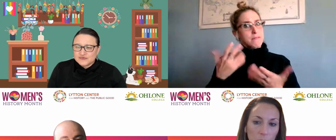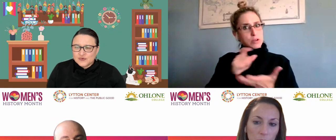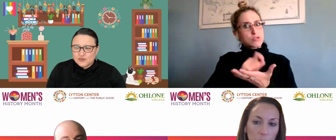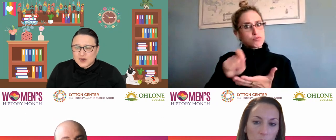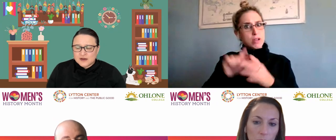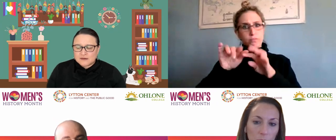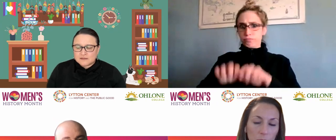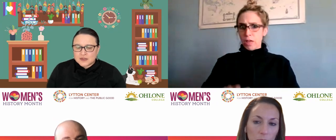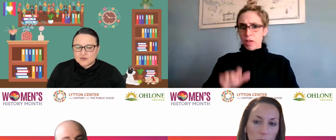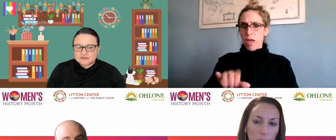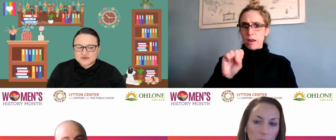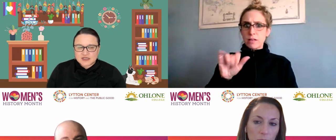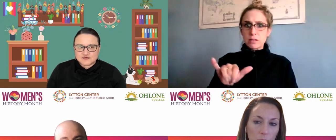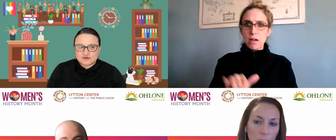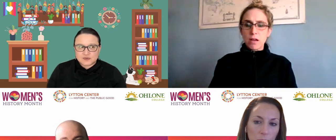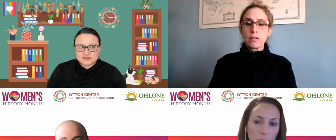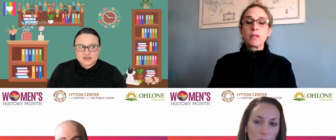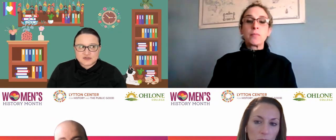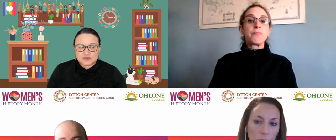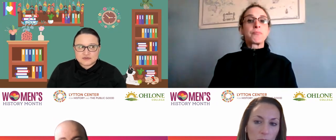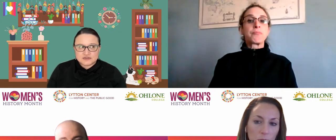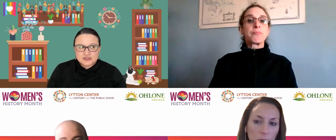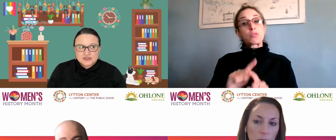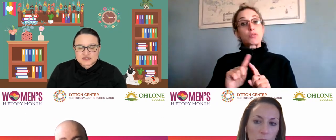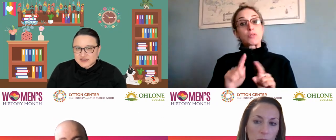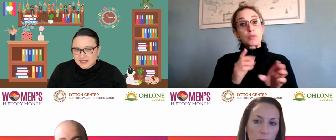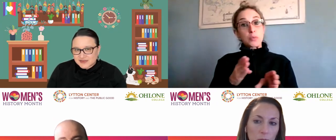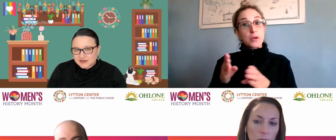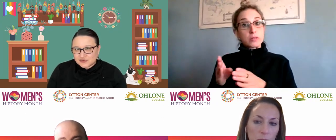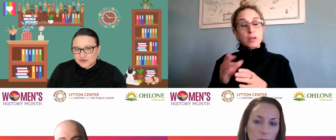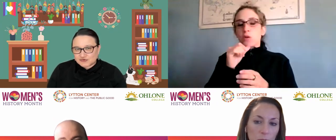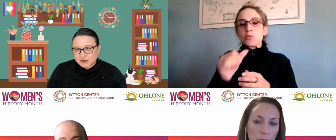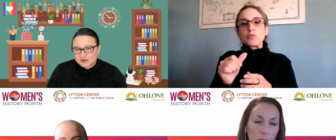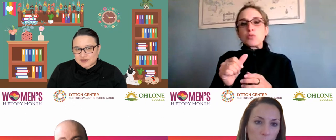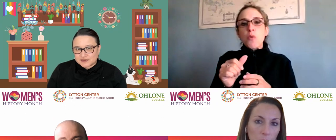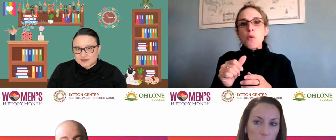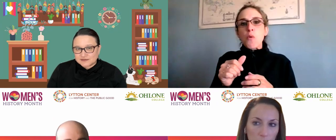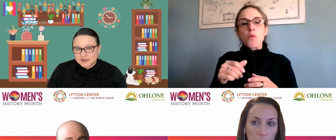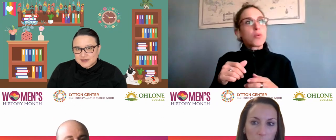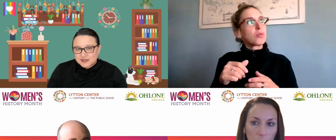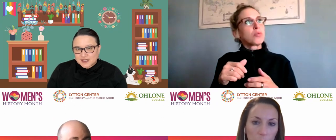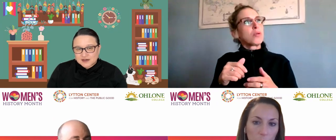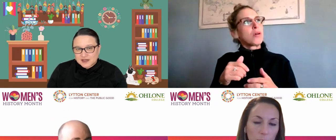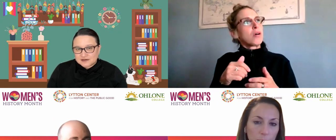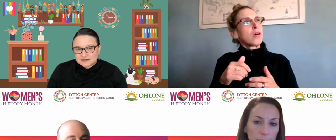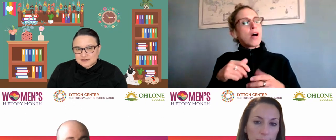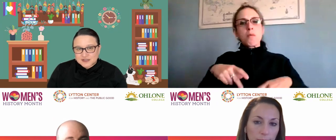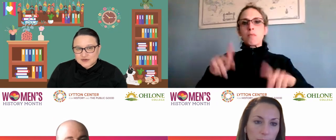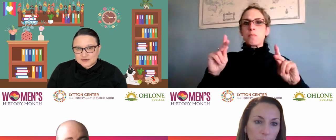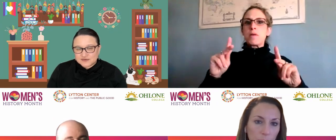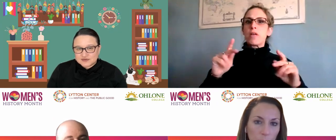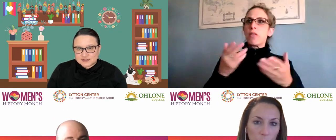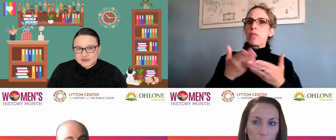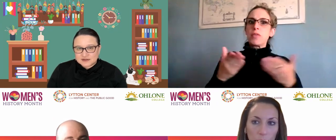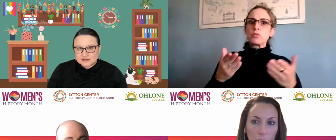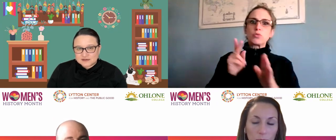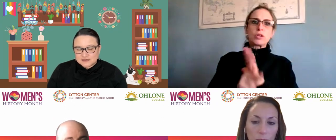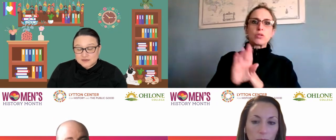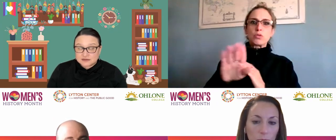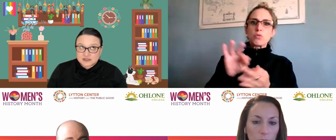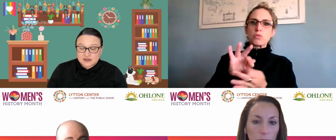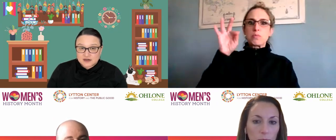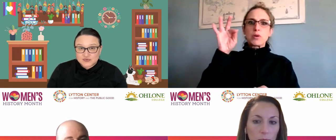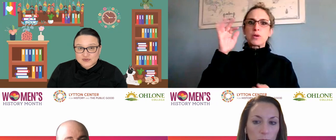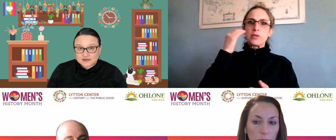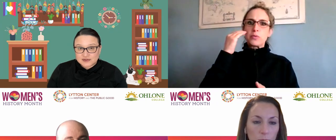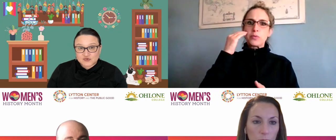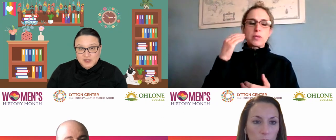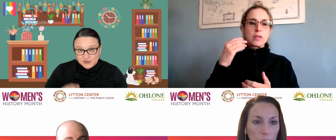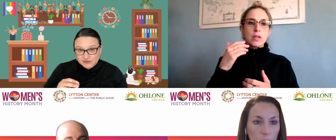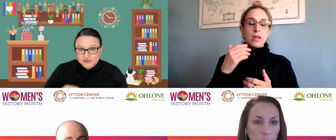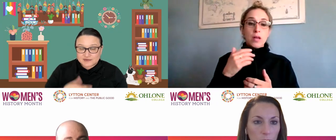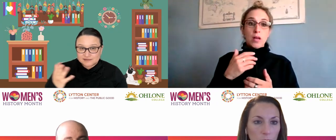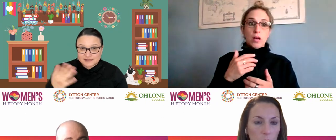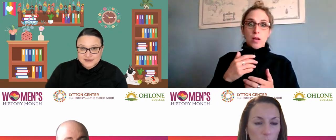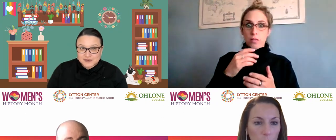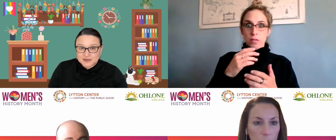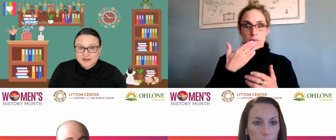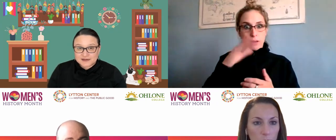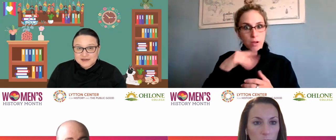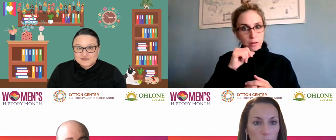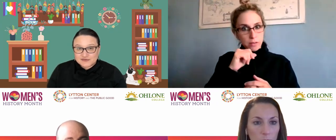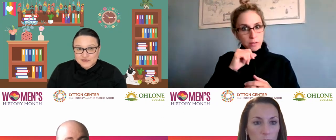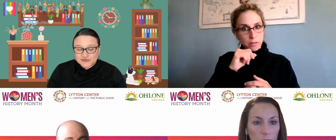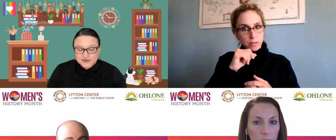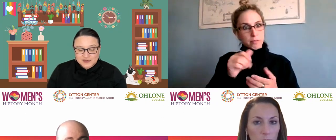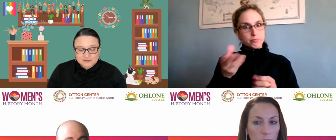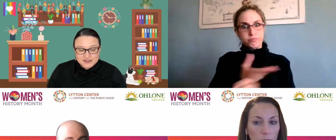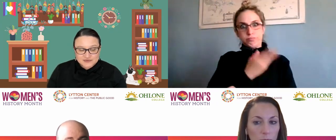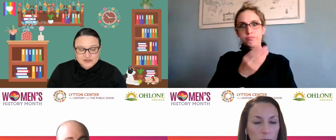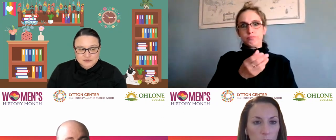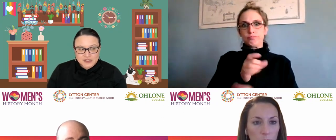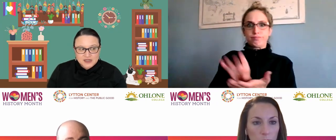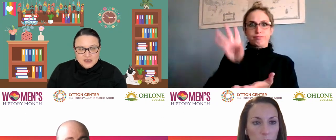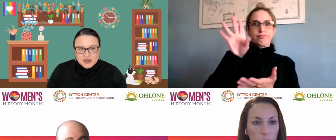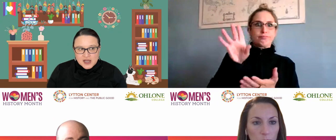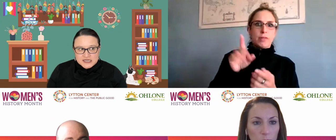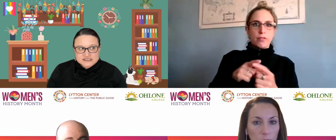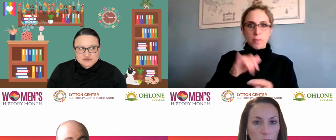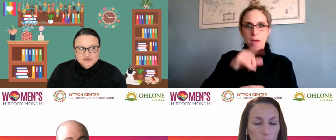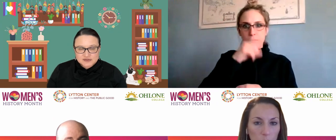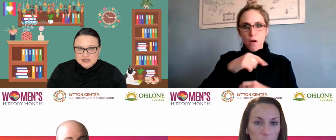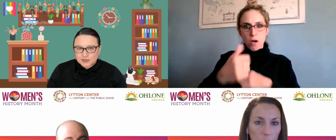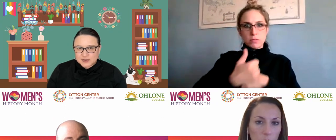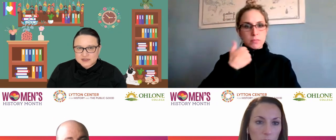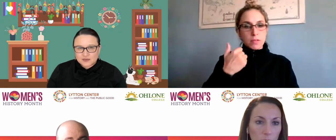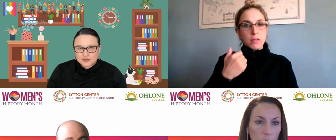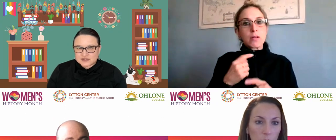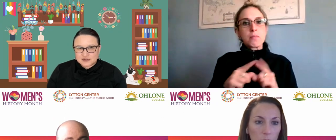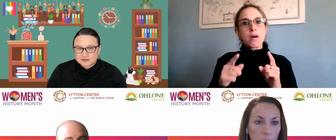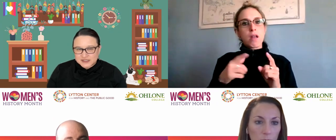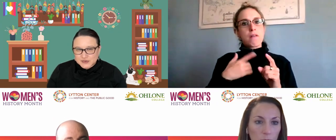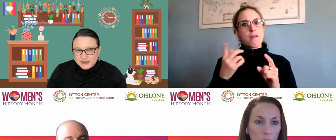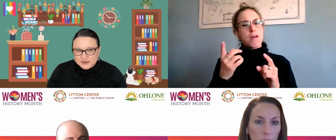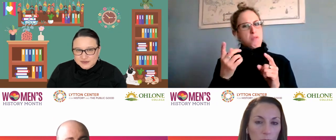Aurora Chang: So what I'm saying is there's ways that those don't let anything kill your spirit, you know I you know I could have easily well, thank God, I wasn't expelled, for you know that false accusation, but I did feel at that point, like what the hell, am I doing here.